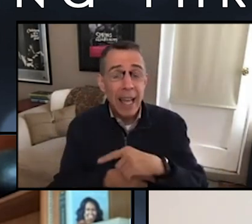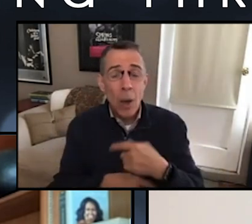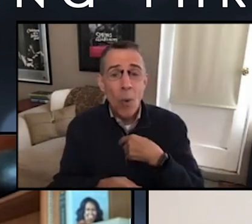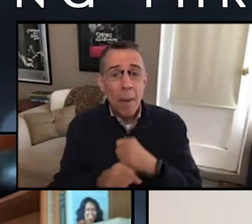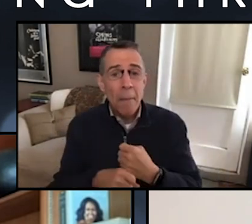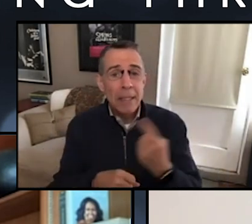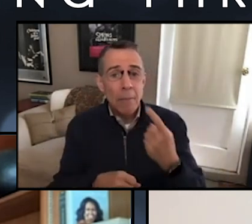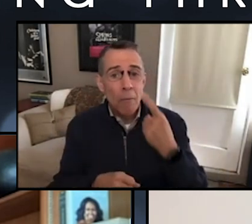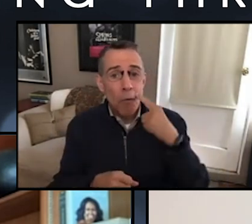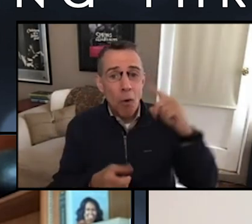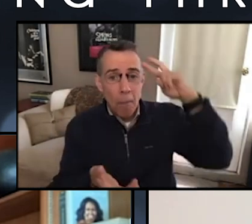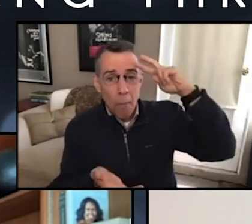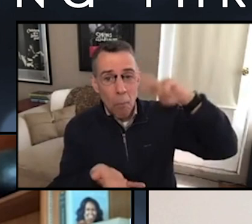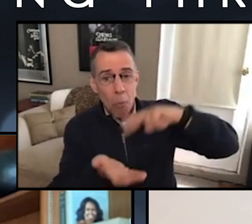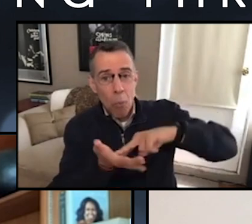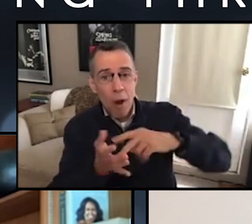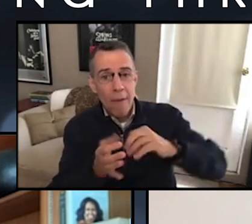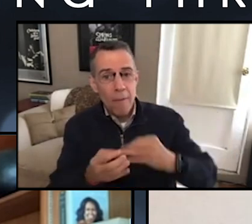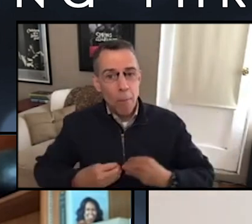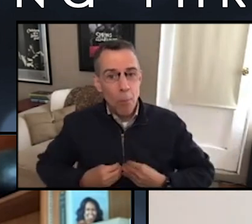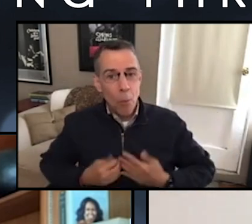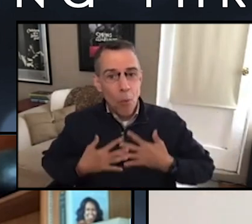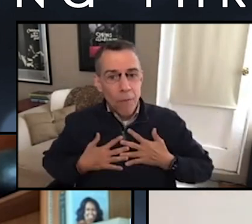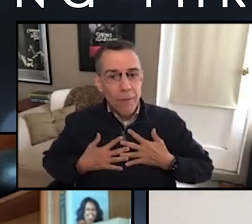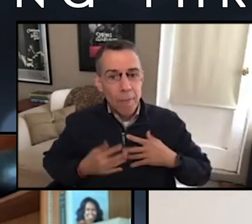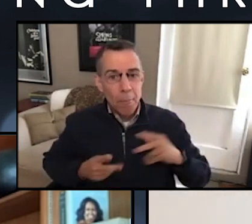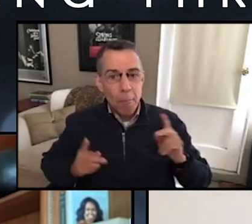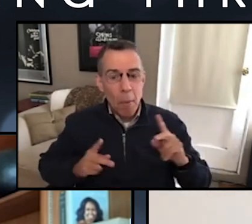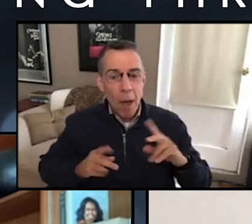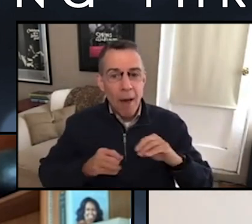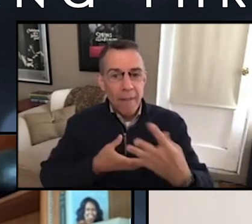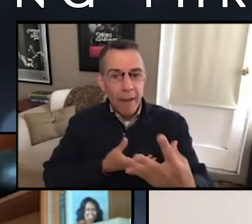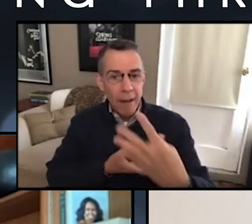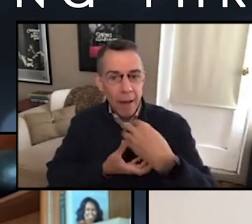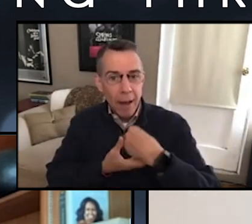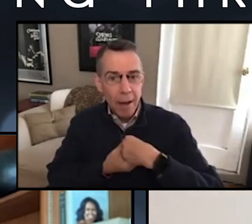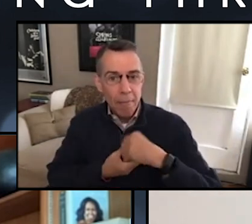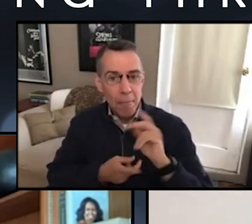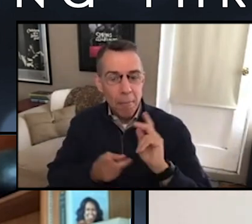purpose of moving people, of engaging people of hopefully opening people's